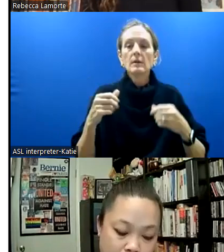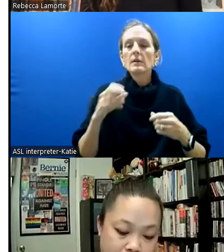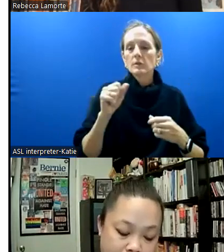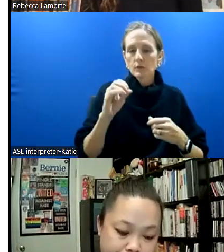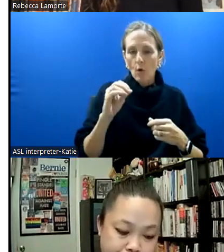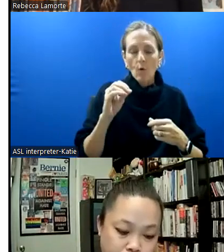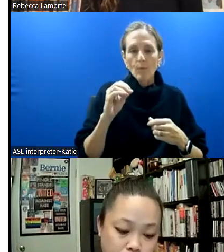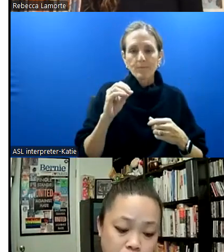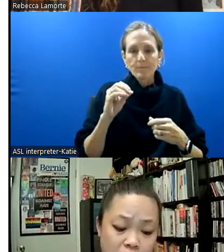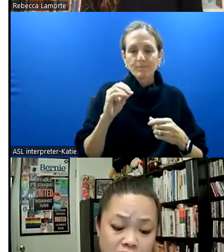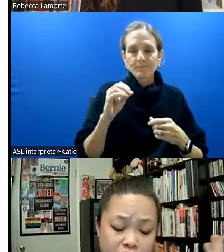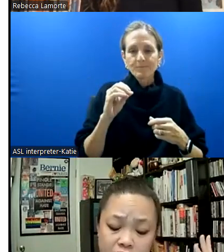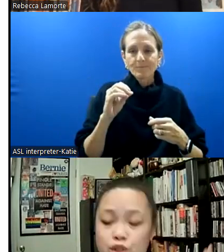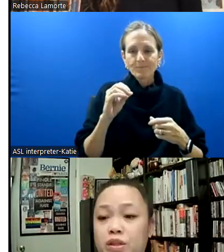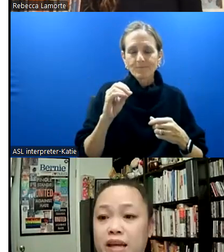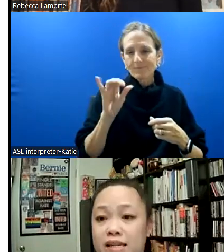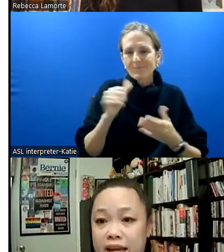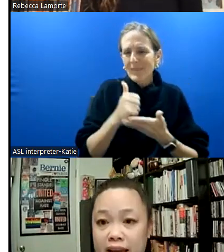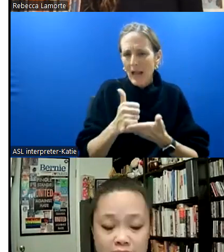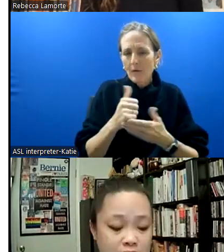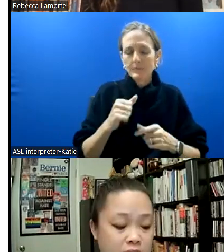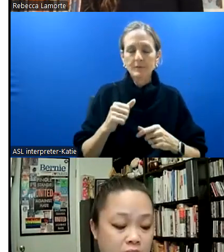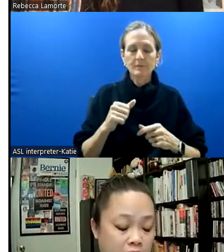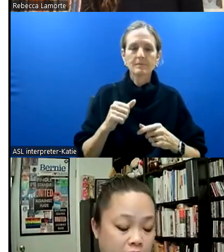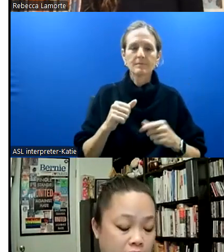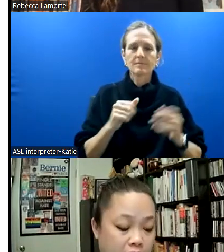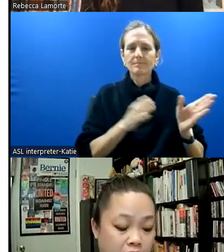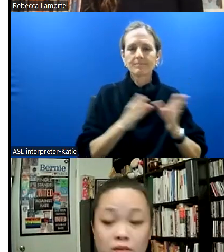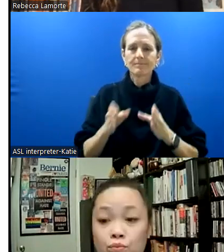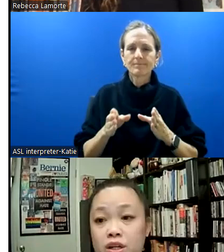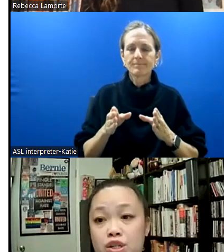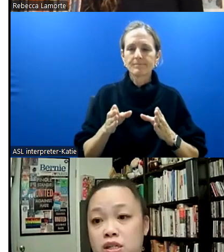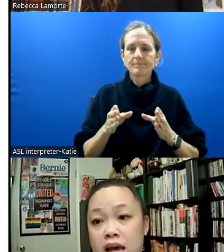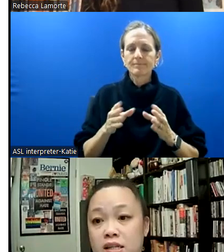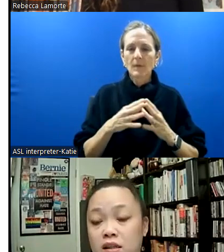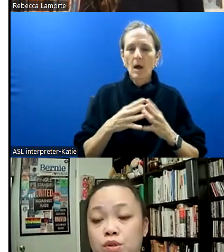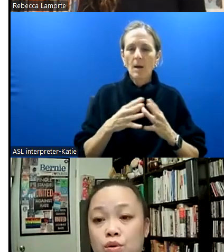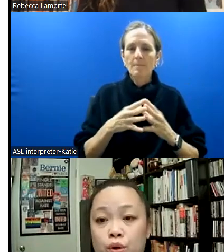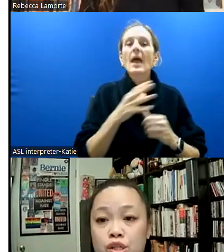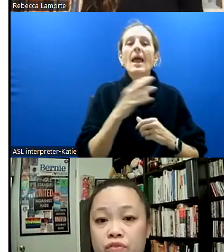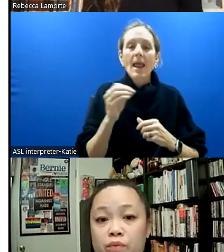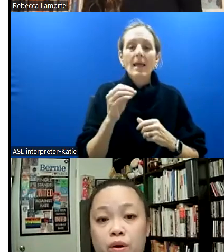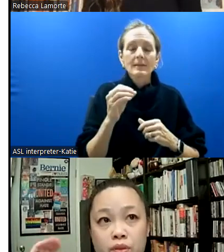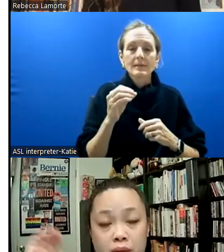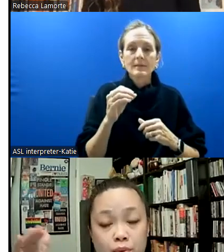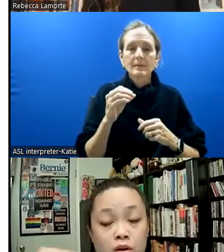But leaning into the, "Yes, and," and really just asking them, "So where's the follow up of the people